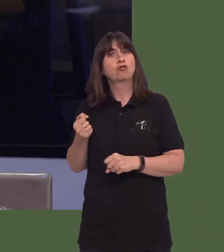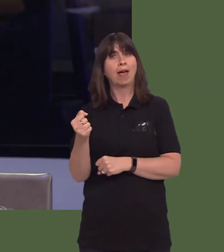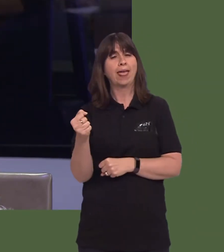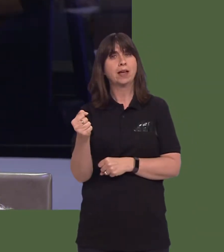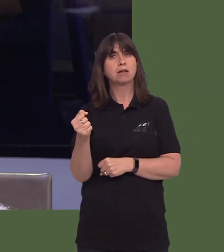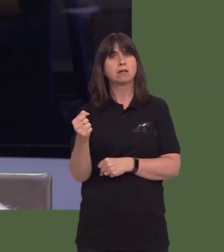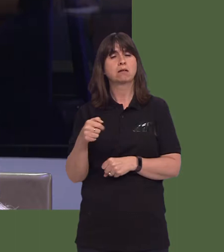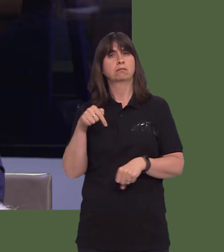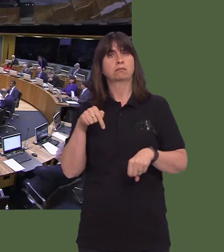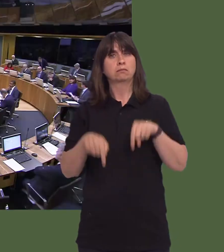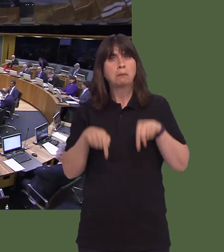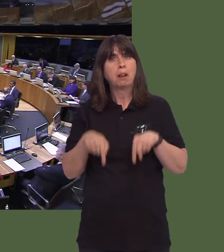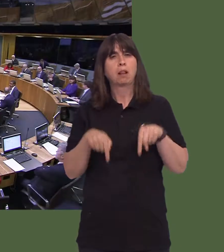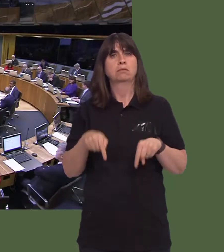is ? OAQ52130 Carwyn Jones AM: Yes.